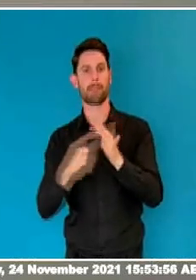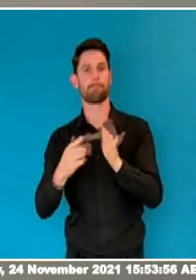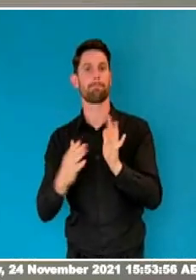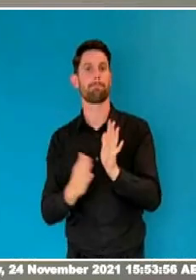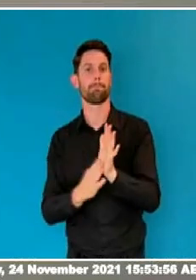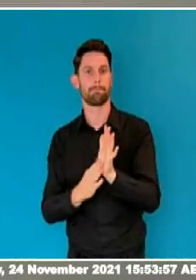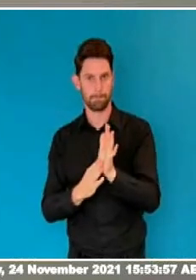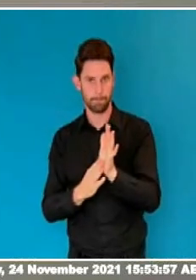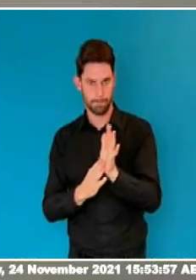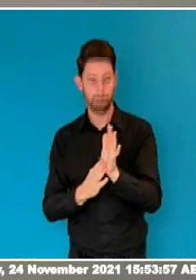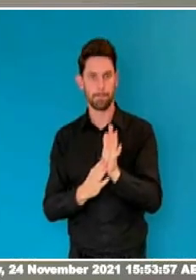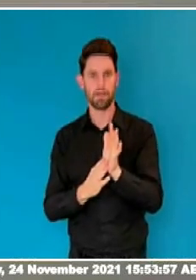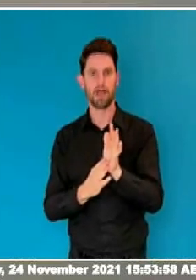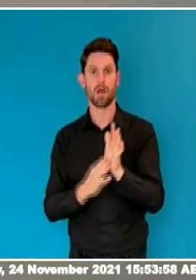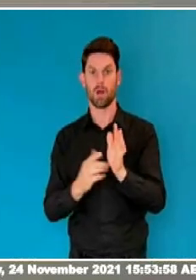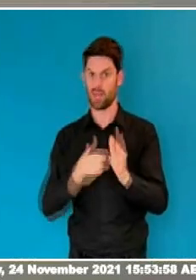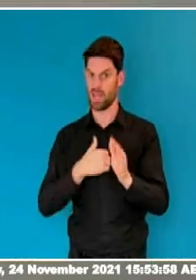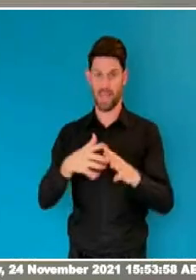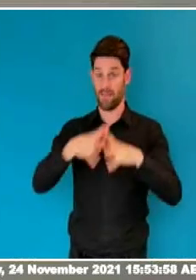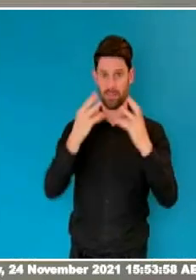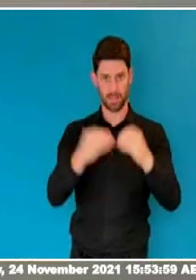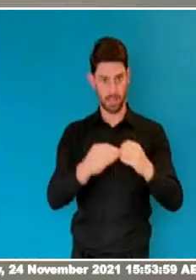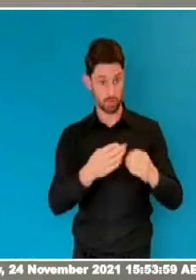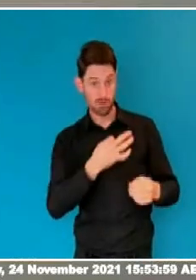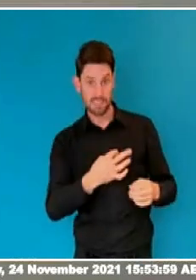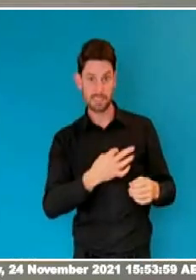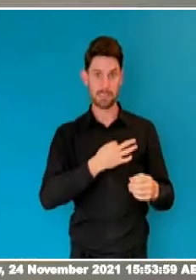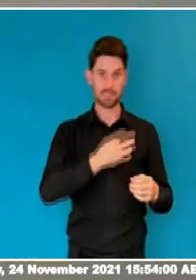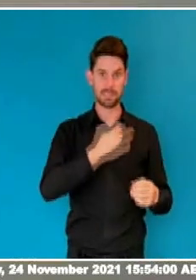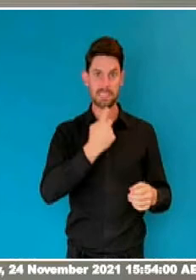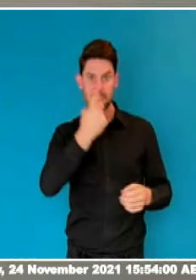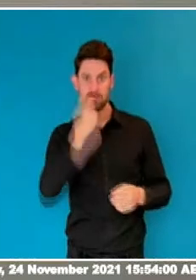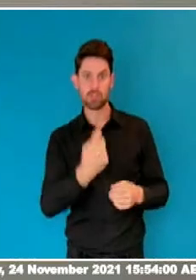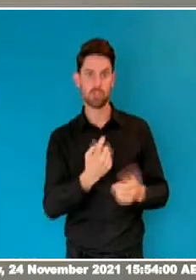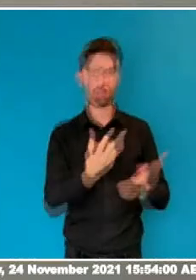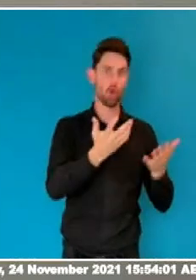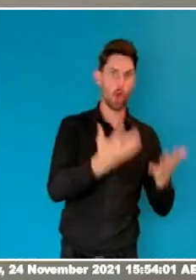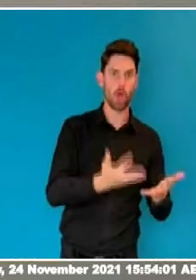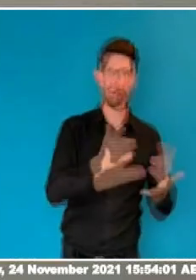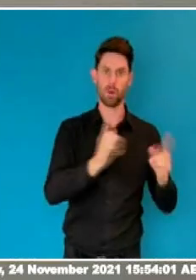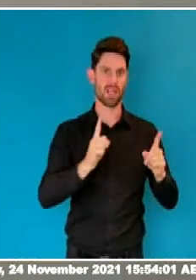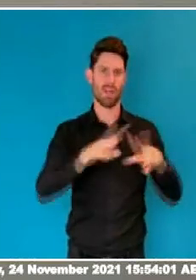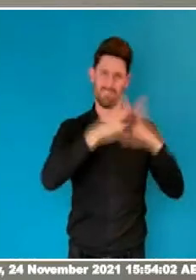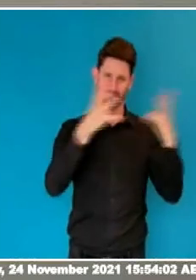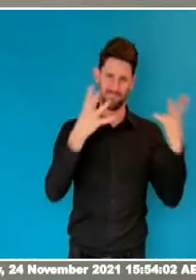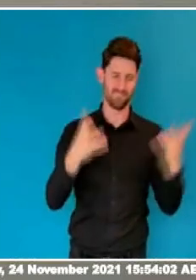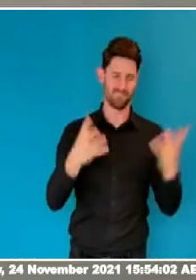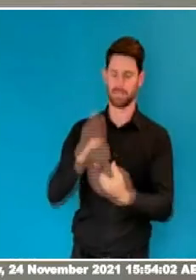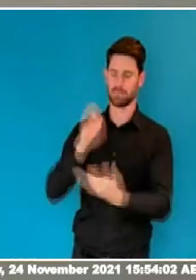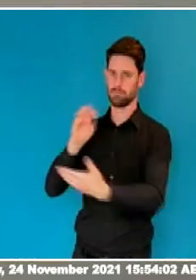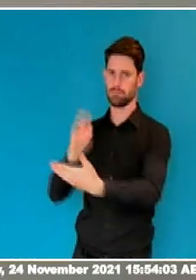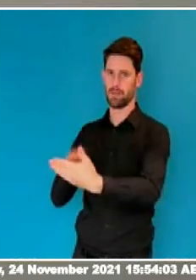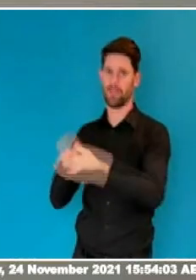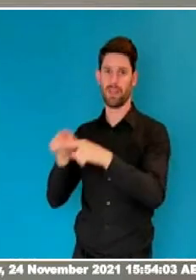regularly reviewed and reported up to our senior leadership teams, and we also disclose information through our annual reports.